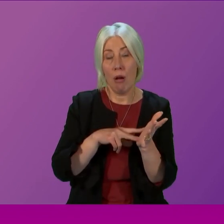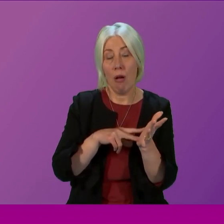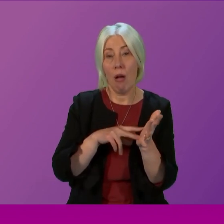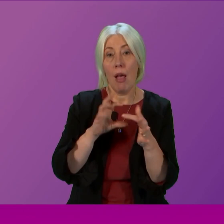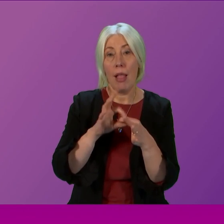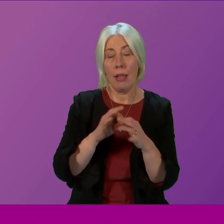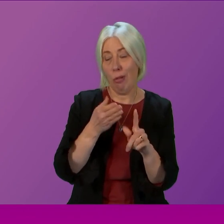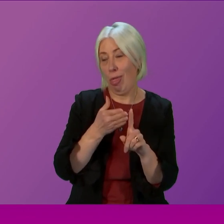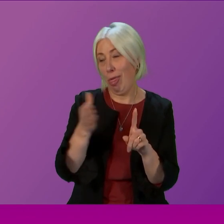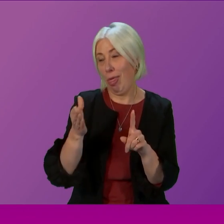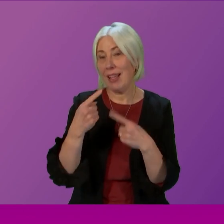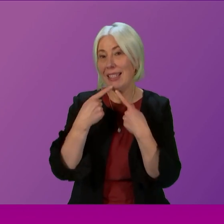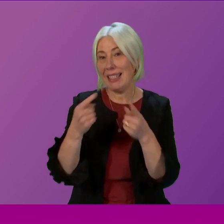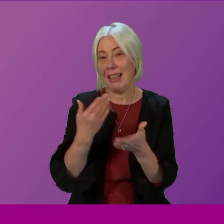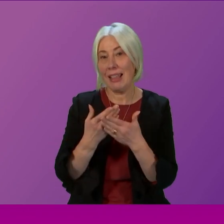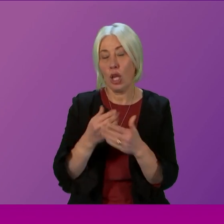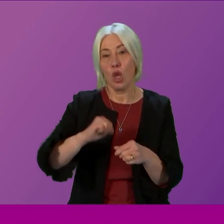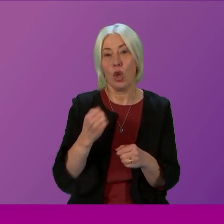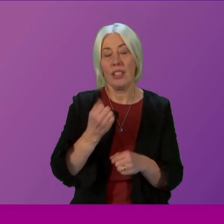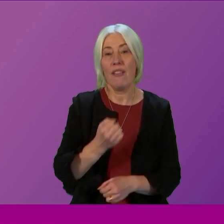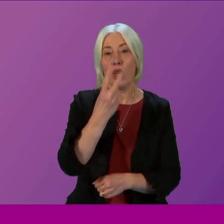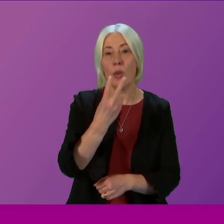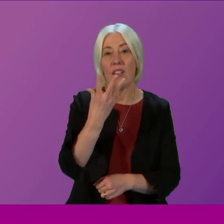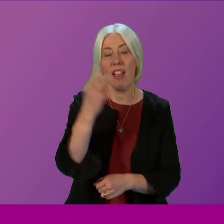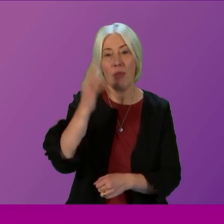misleading claim that Scotland had 25 per cent of Europe’s offshore wind potential,